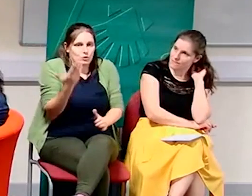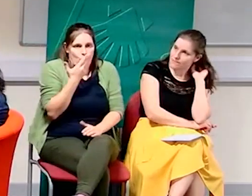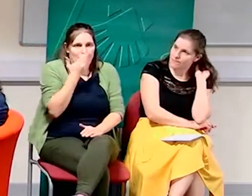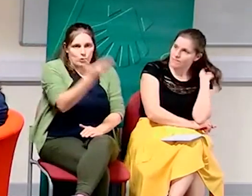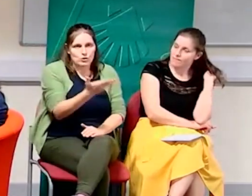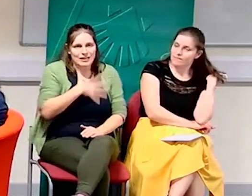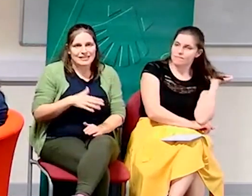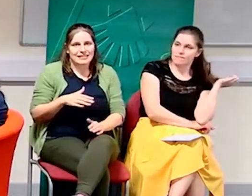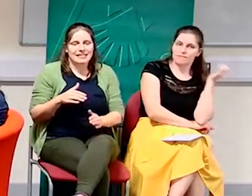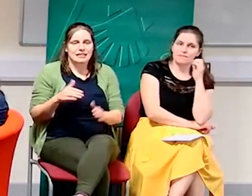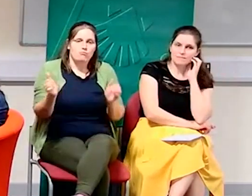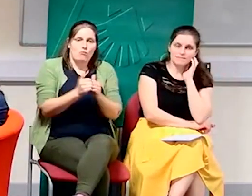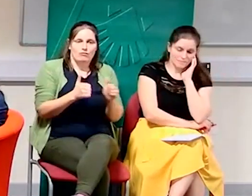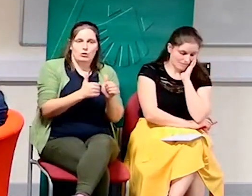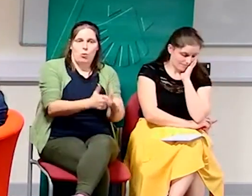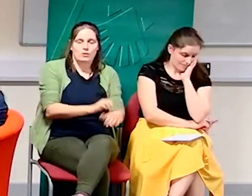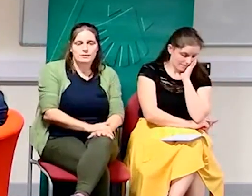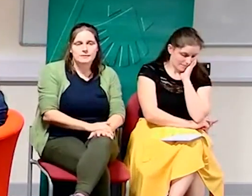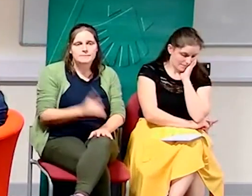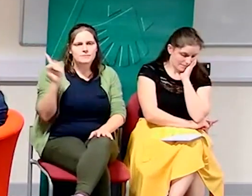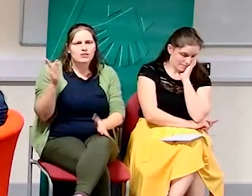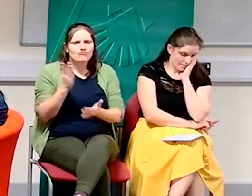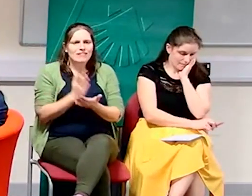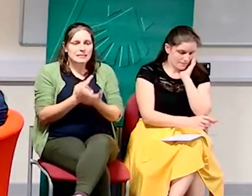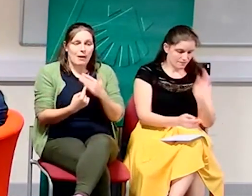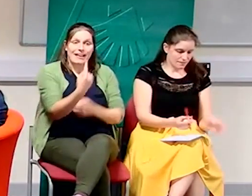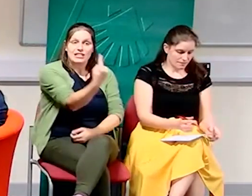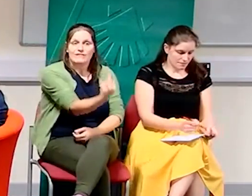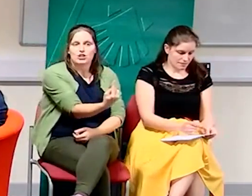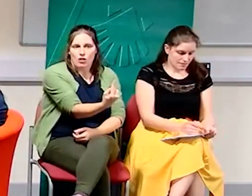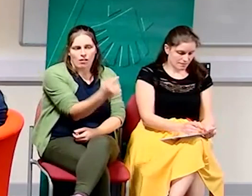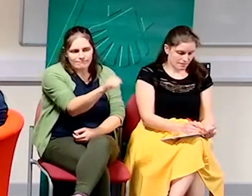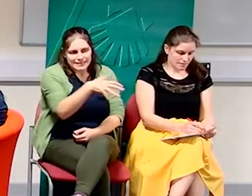yeah it's it's really about the individual child and and what they need so for my daughter with a